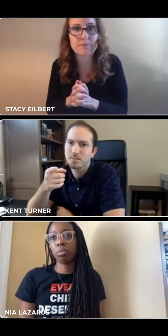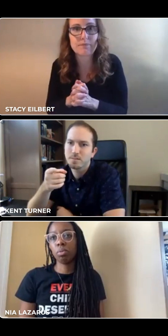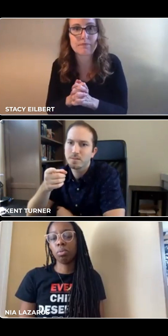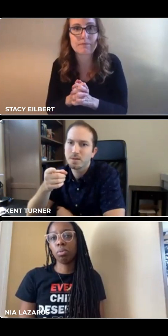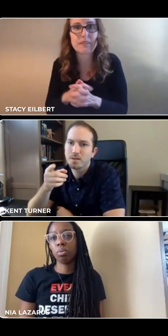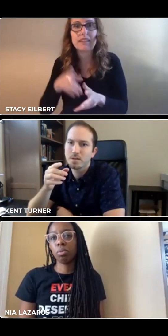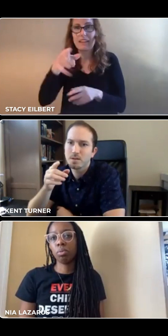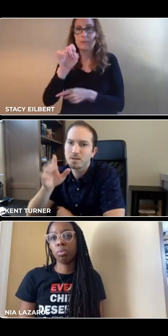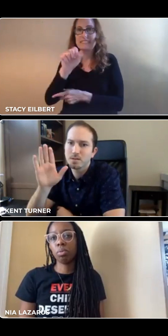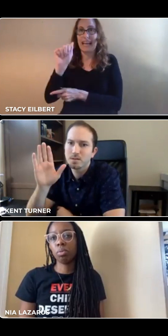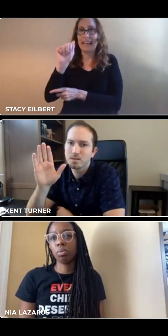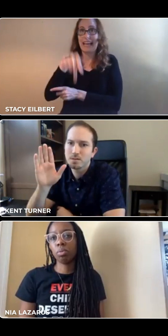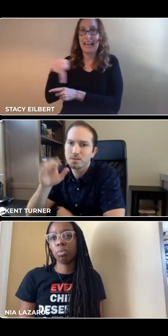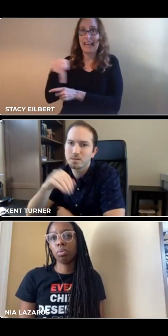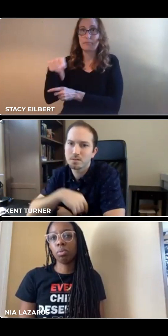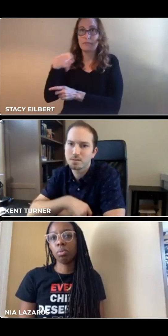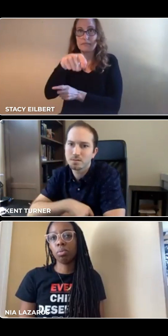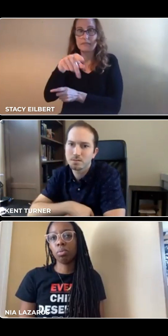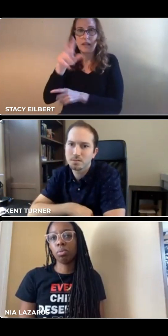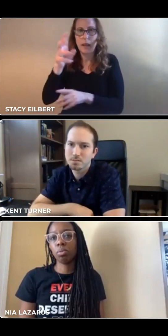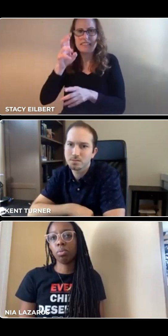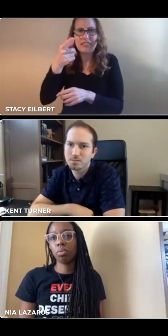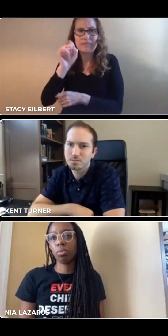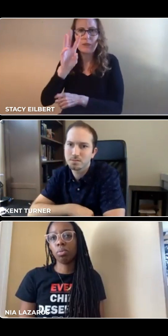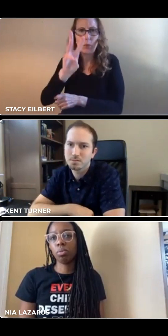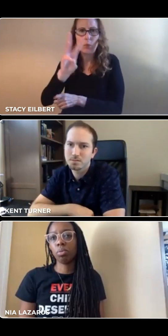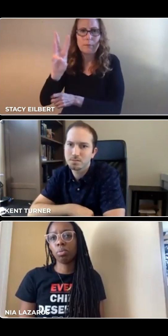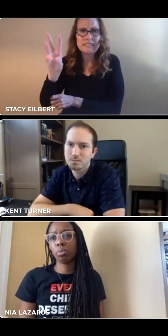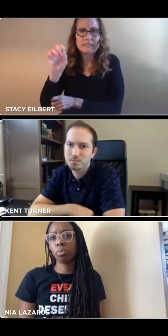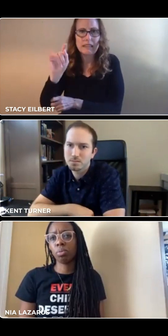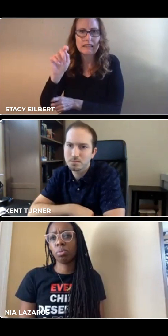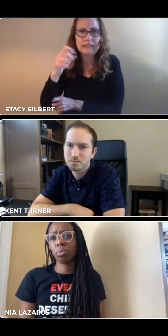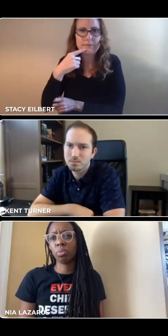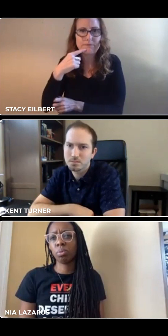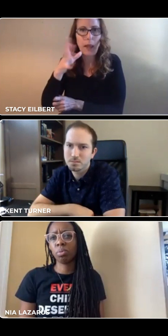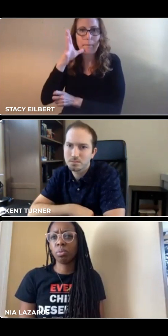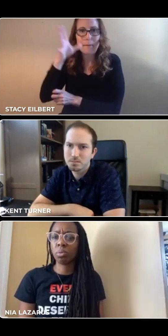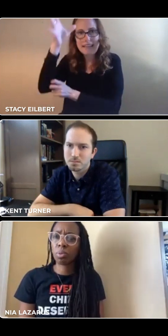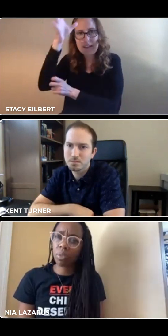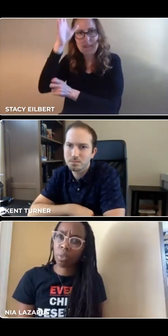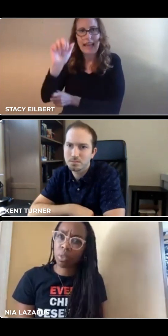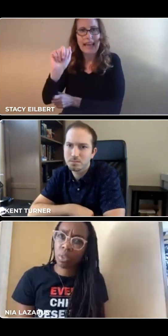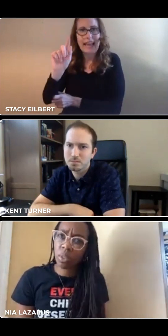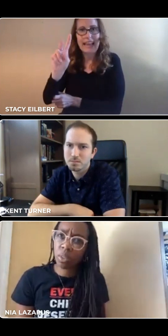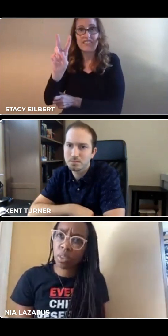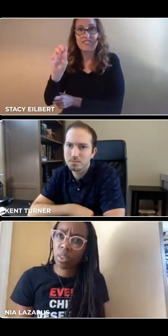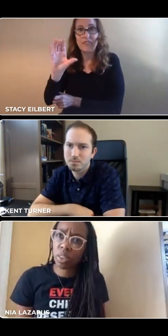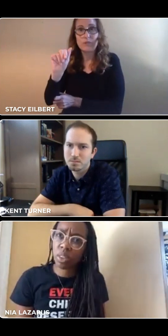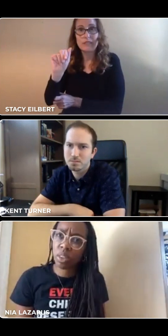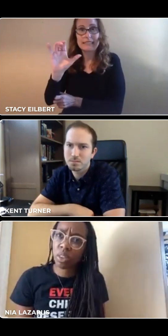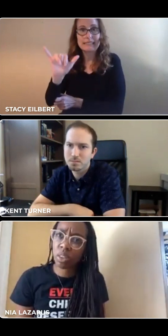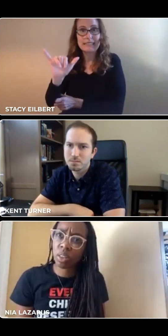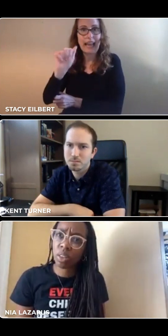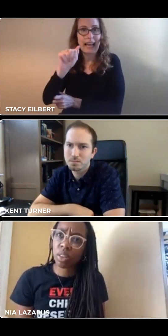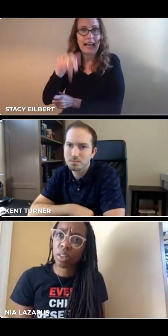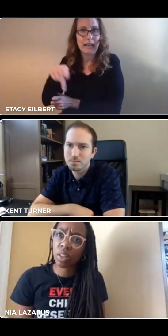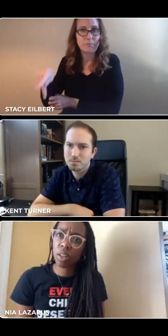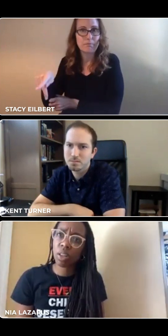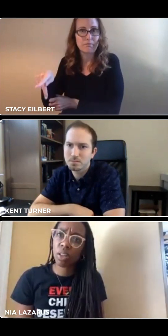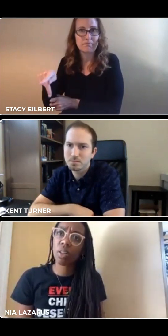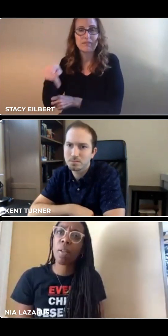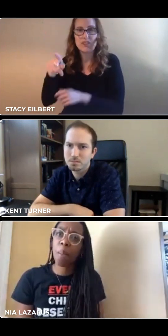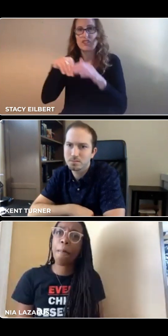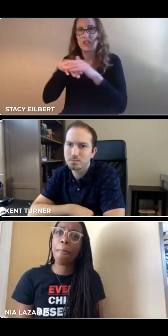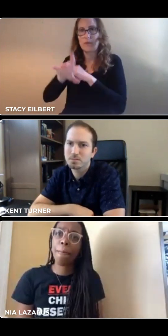at this Clerc Center app. Oh, the website here is Parent Advocacy App.